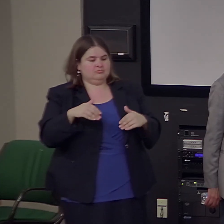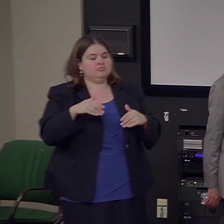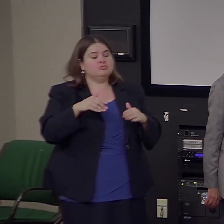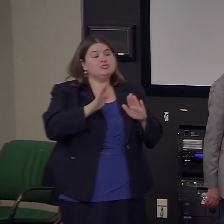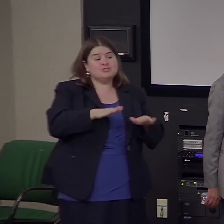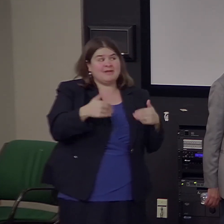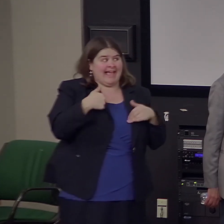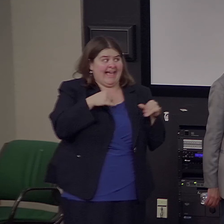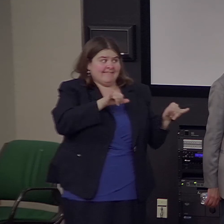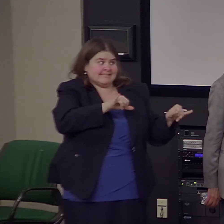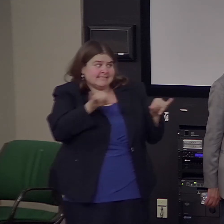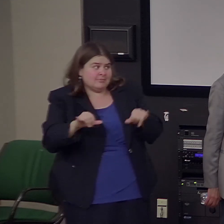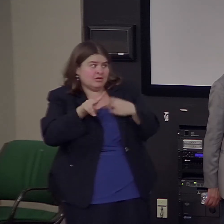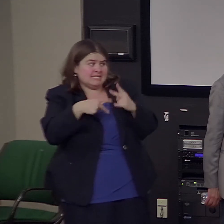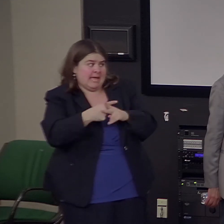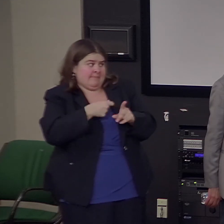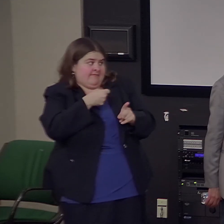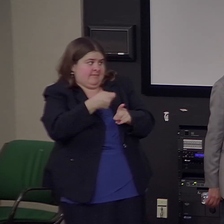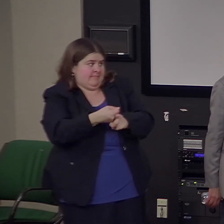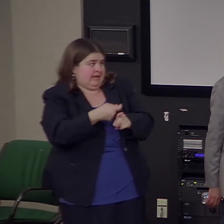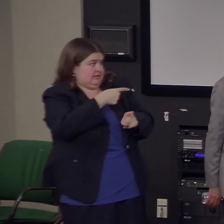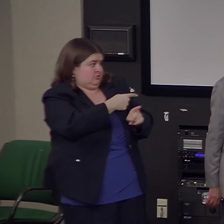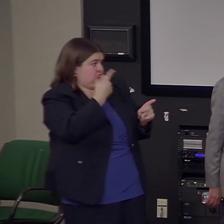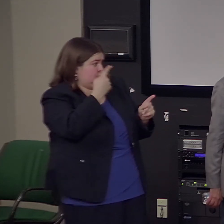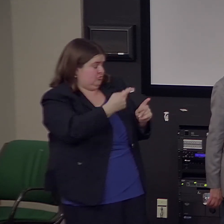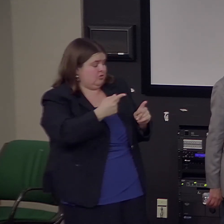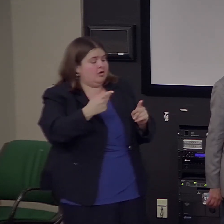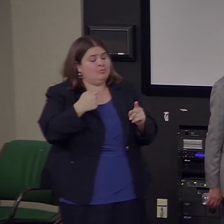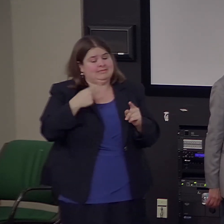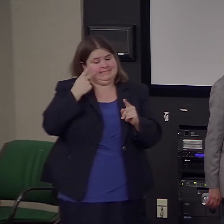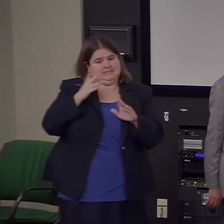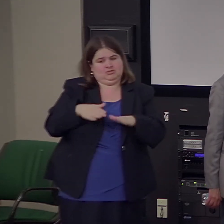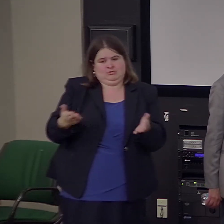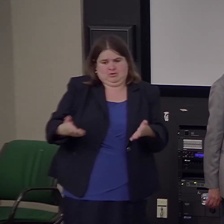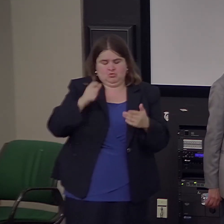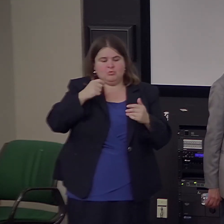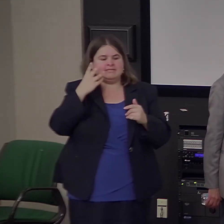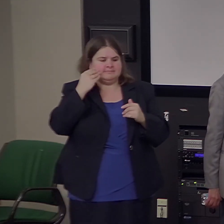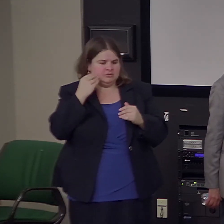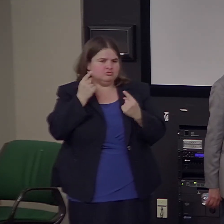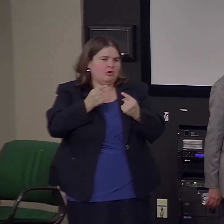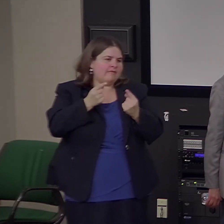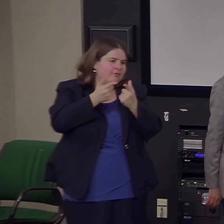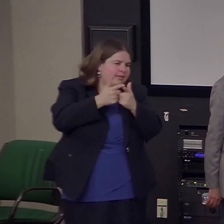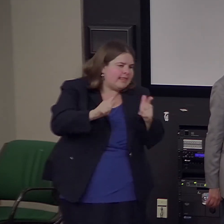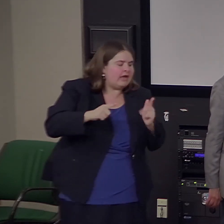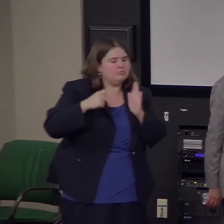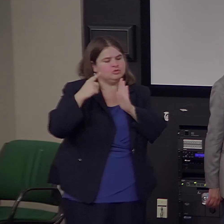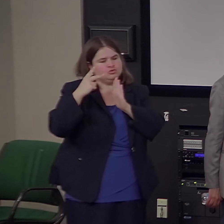to yours with regards to language and reading and higher cognitive processing.